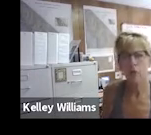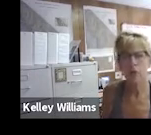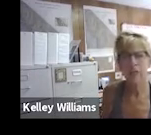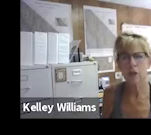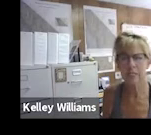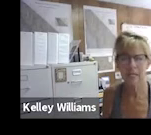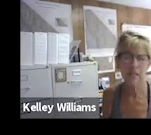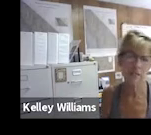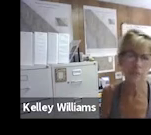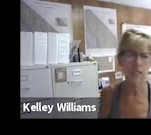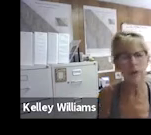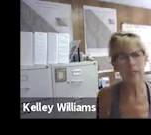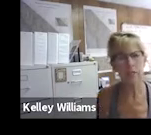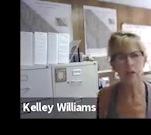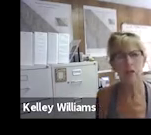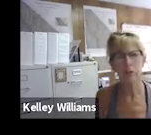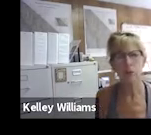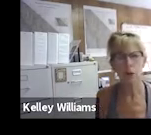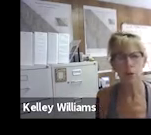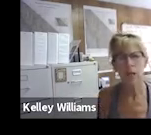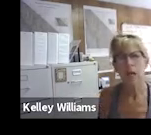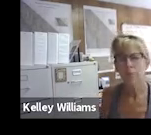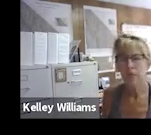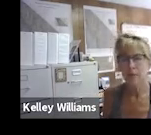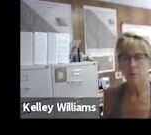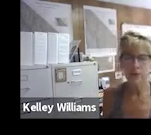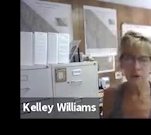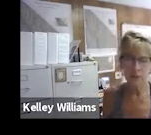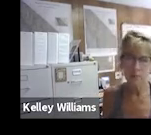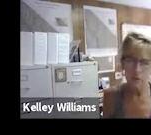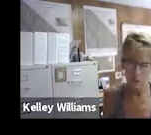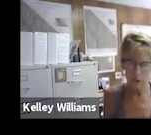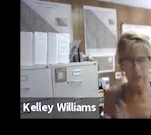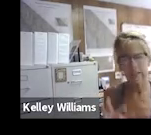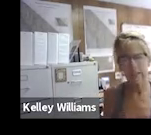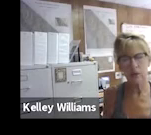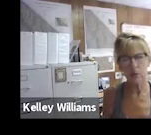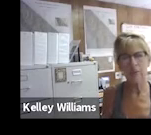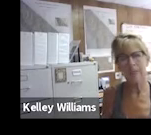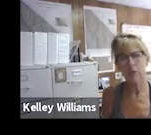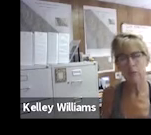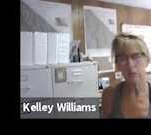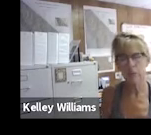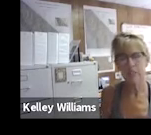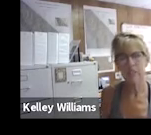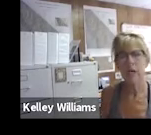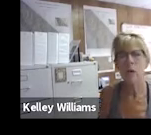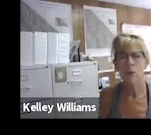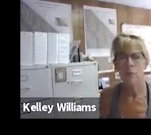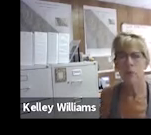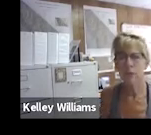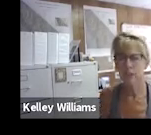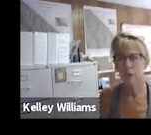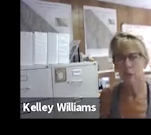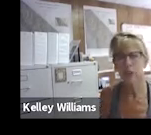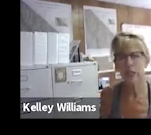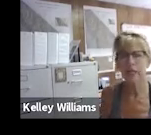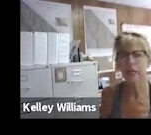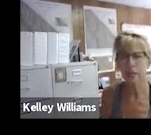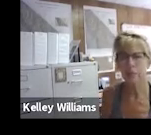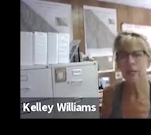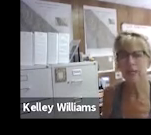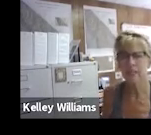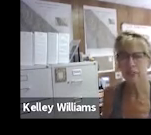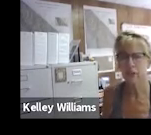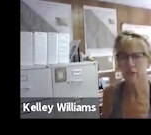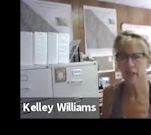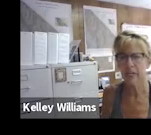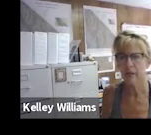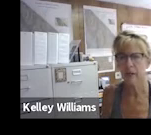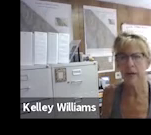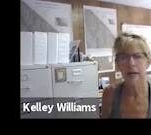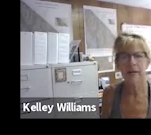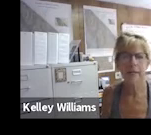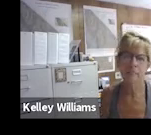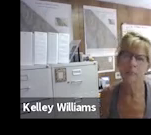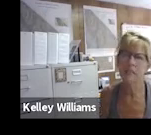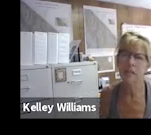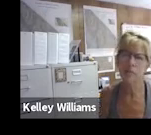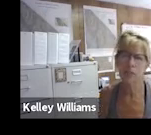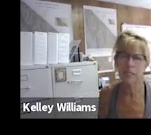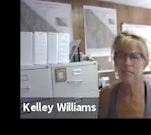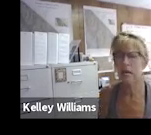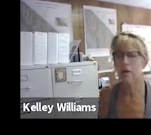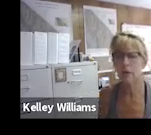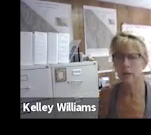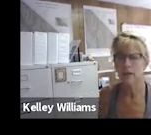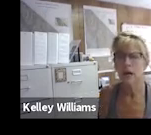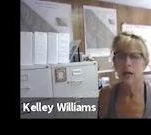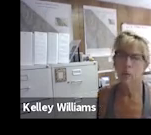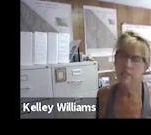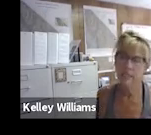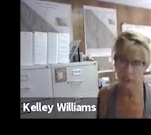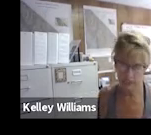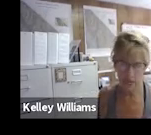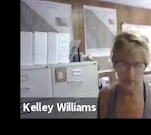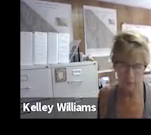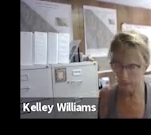Kelley Williams: Give a special shout out, we really appreciate it, I know that you guys say these mini grants are small, but with our small communities and our limited resources, we really do appreciate being considered every year.